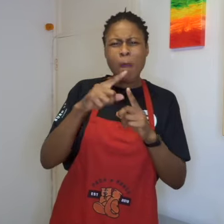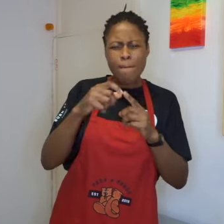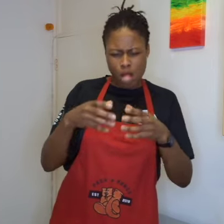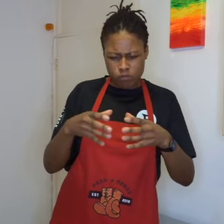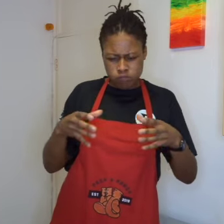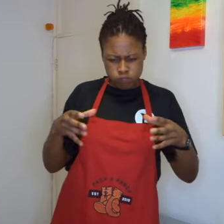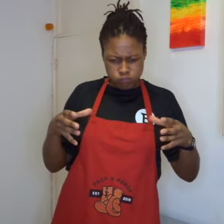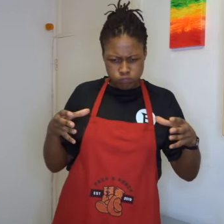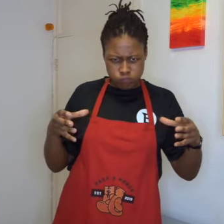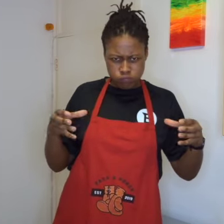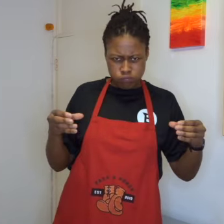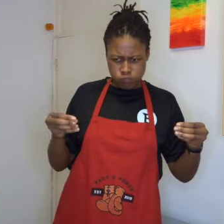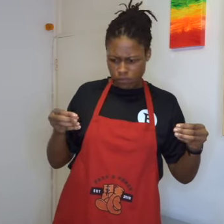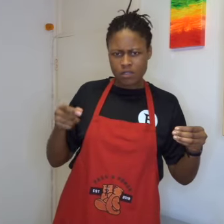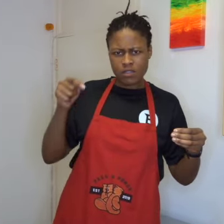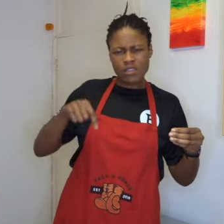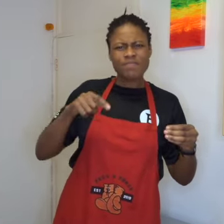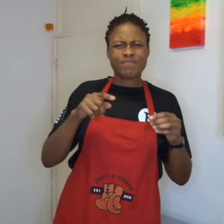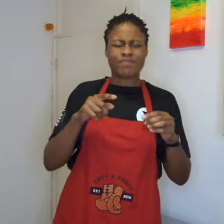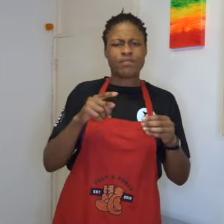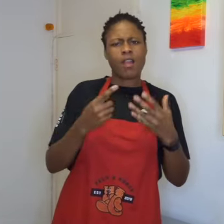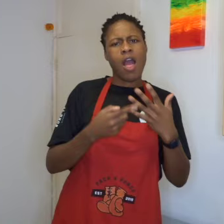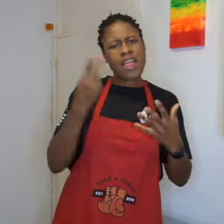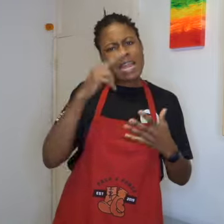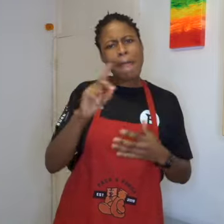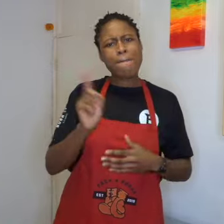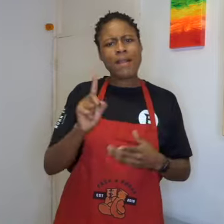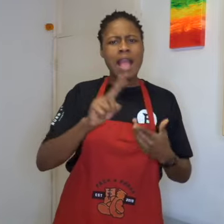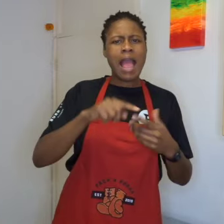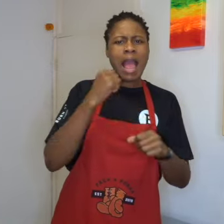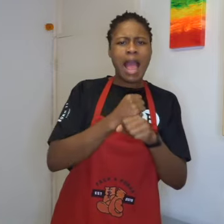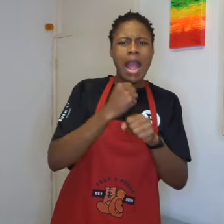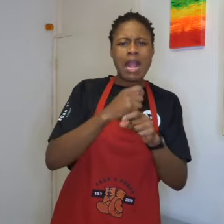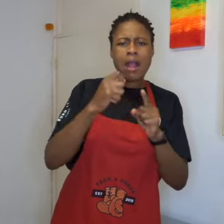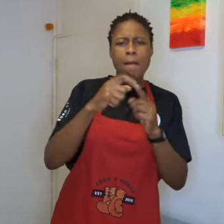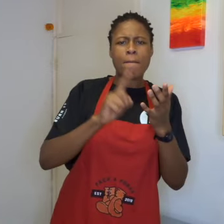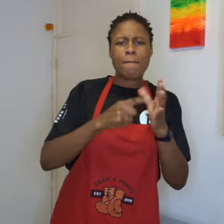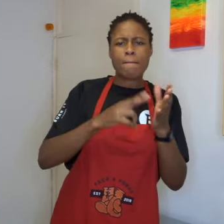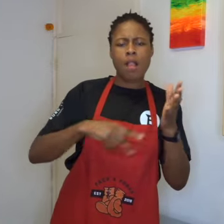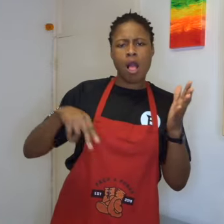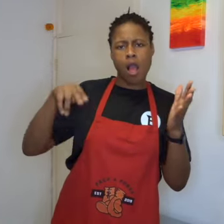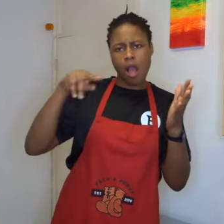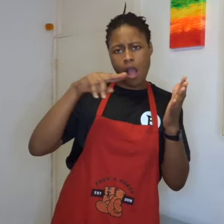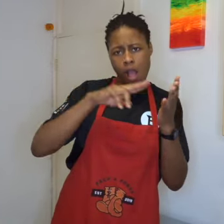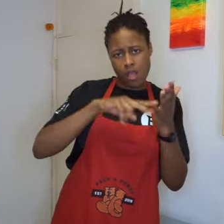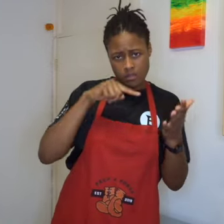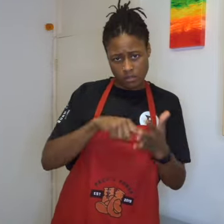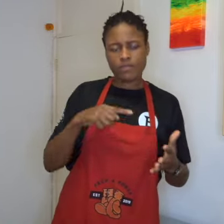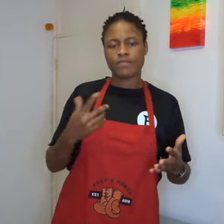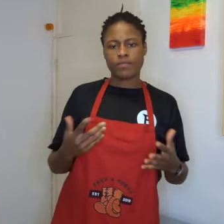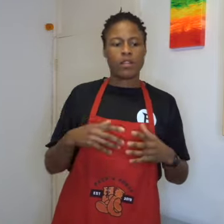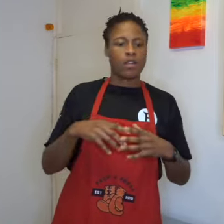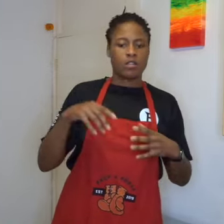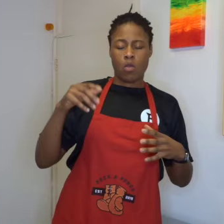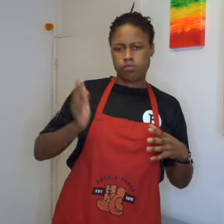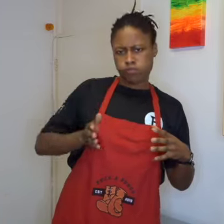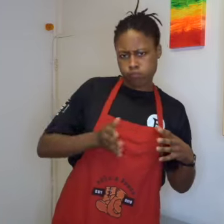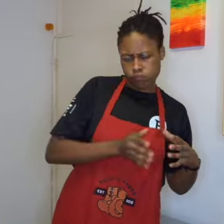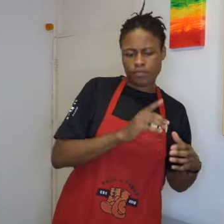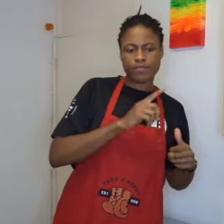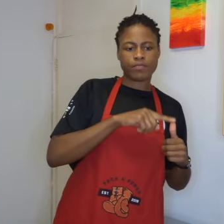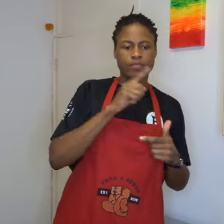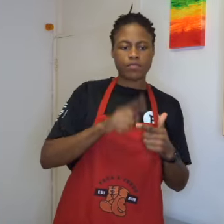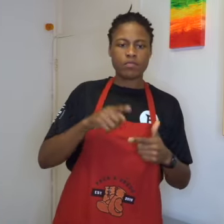such as aubergine - it's a purple vegetable which is also known as eggplant. So we will